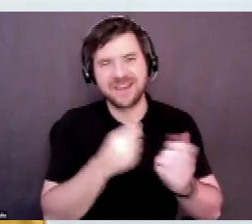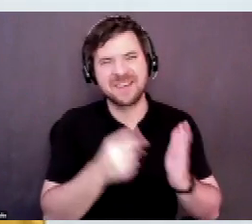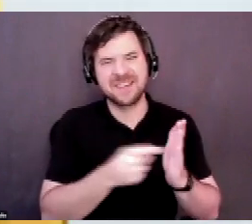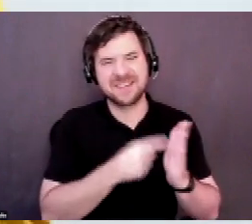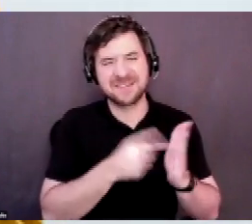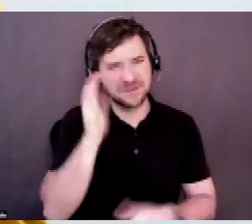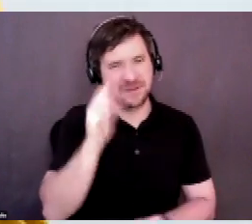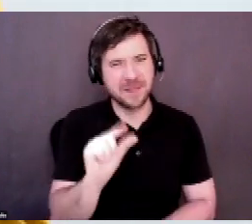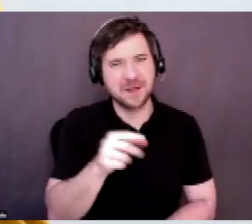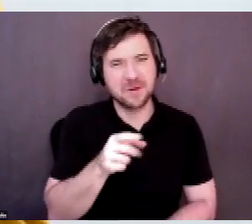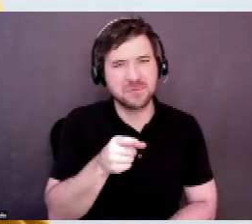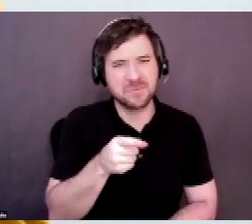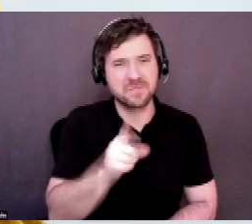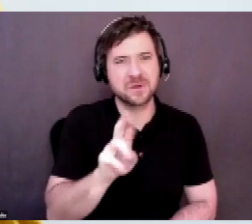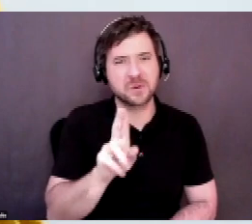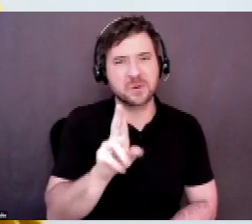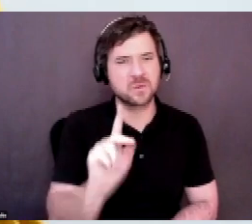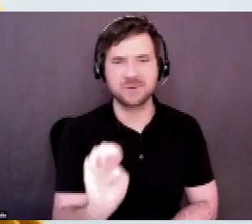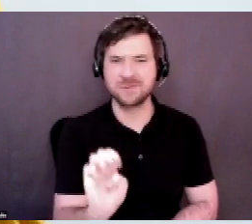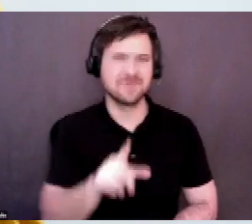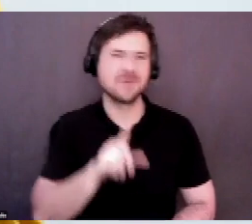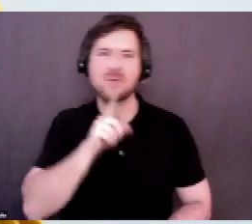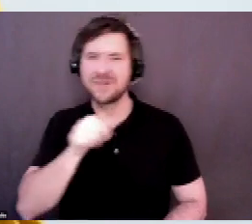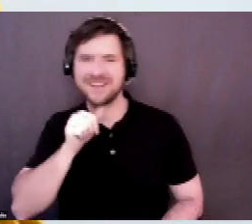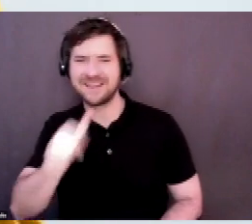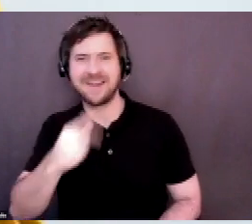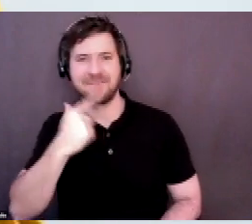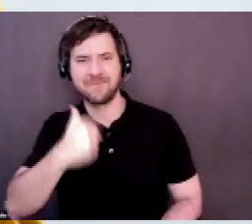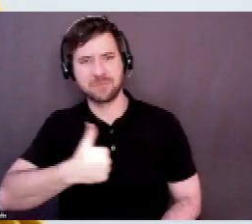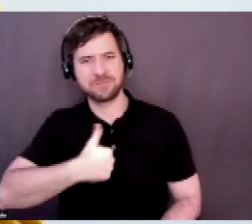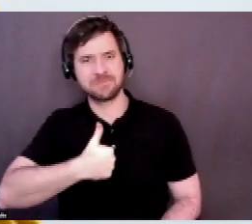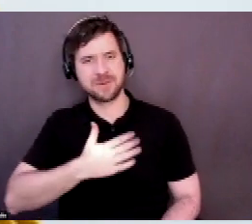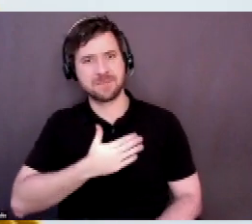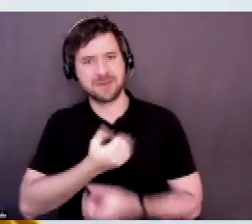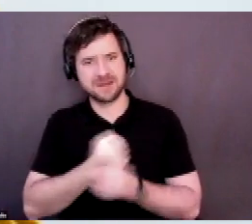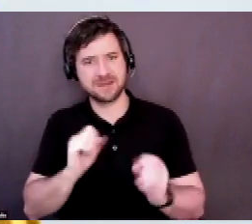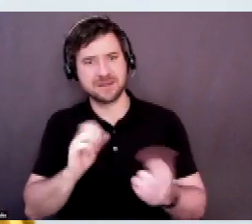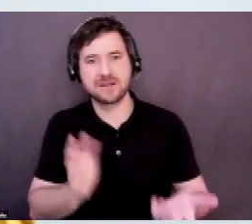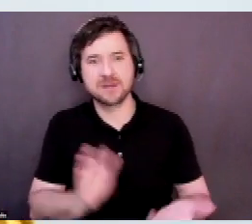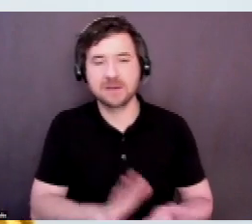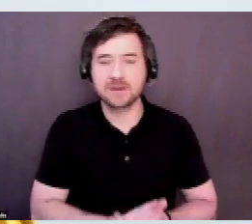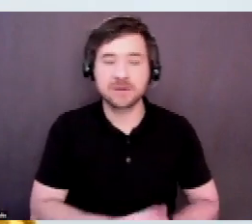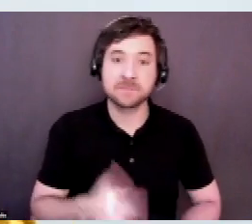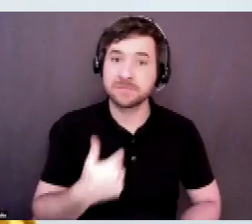But at any rate, I didn't have a Bathonett in the hospital that I could